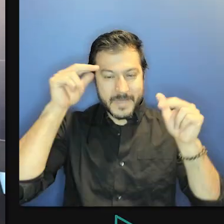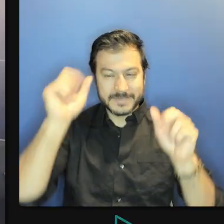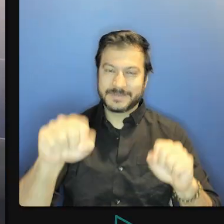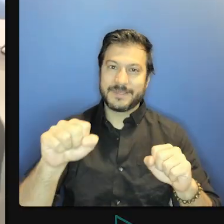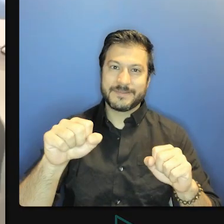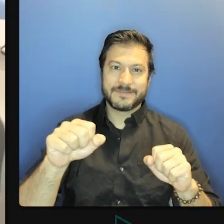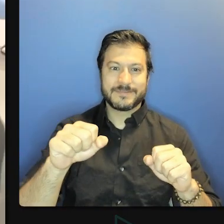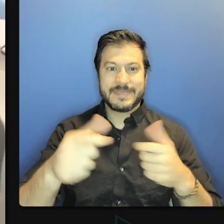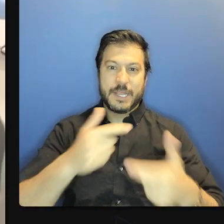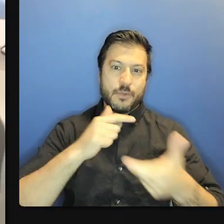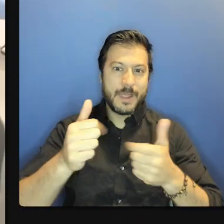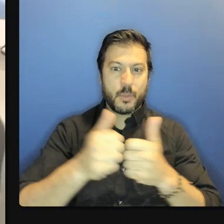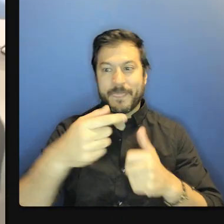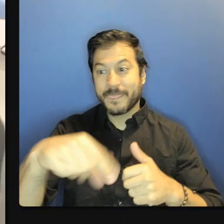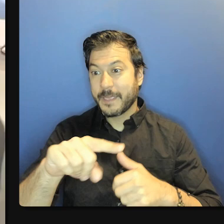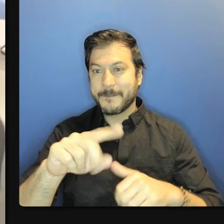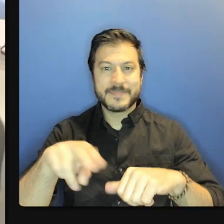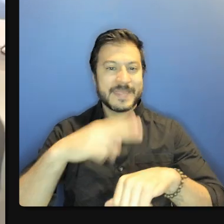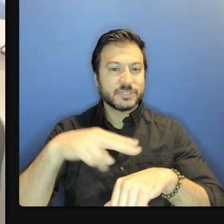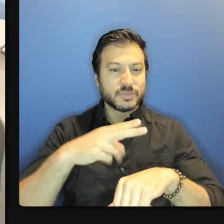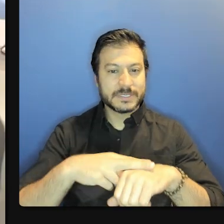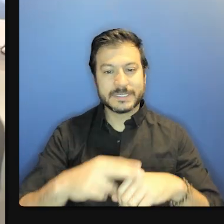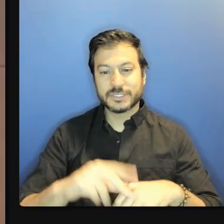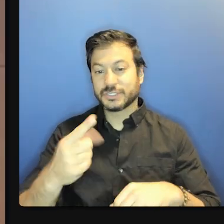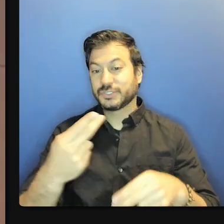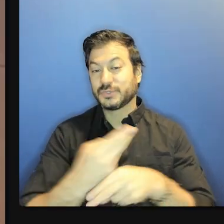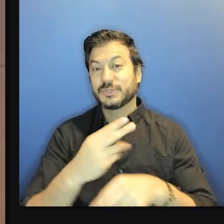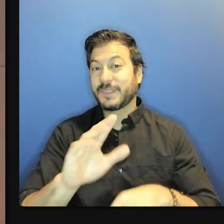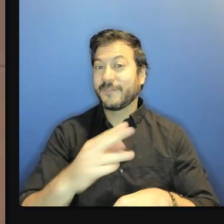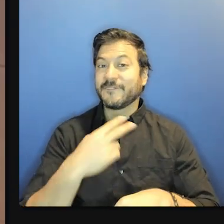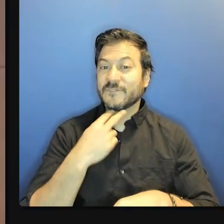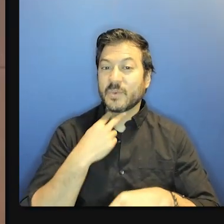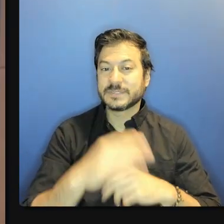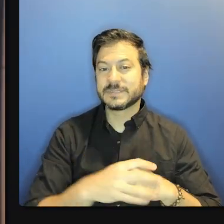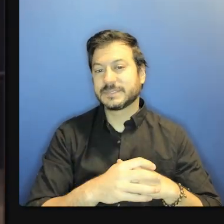that can interact with them naturally, just using their voice.